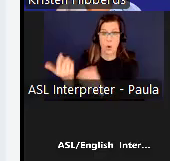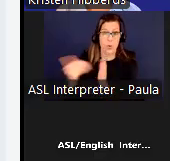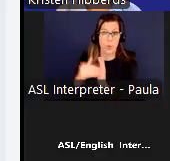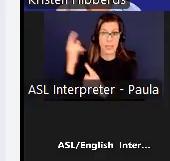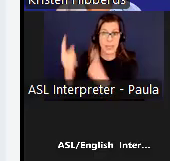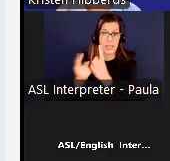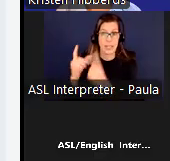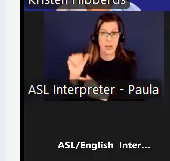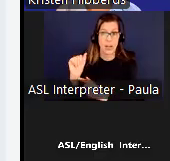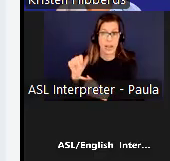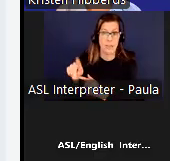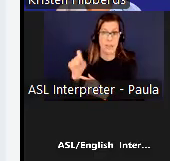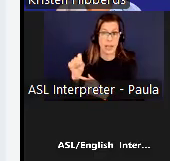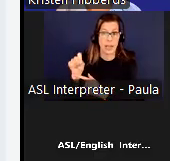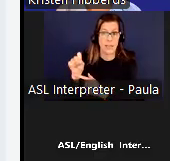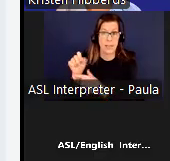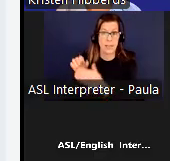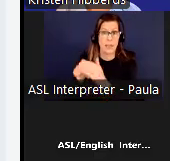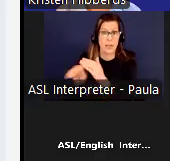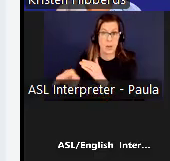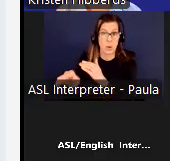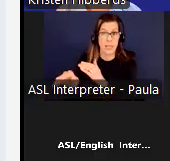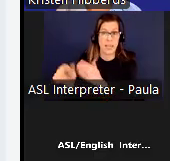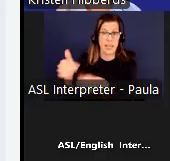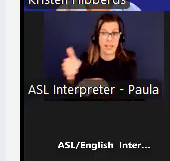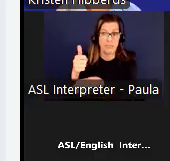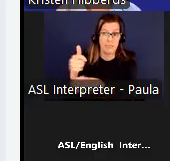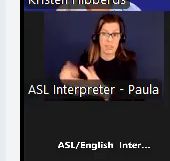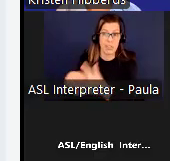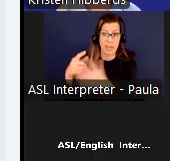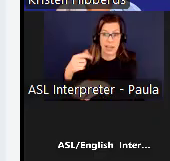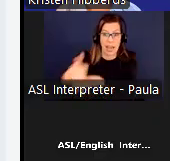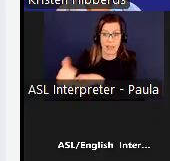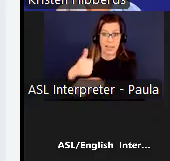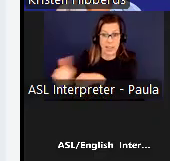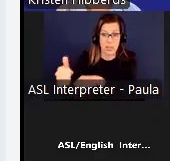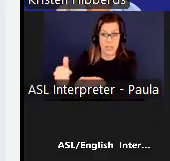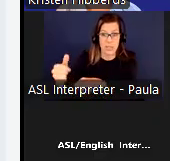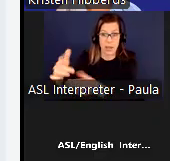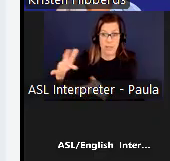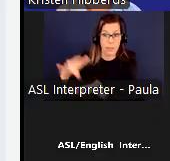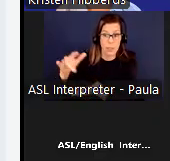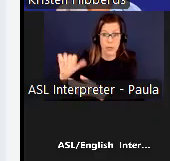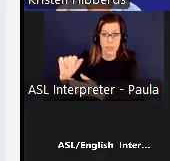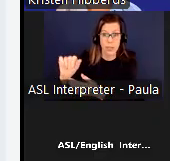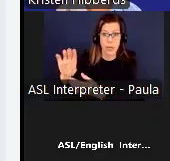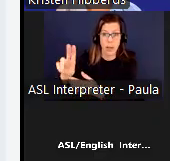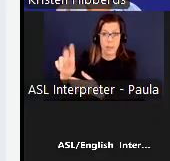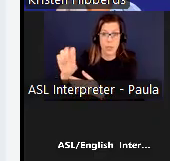you know allegations of abuse and neglect in nursing facilities? So that's question the question I have.